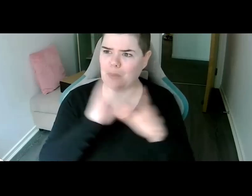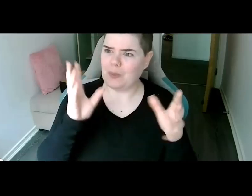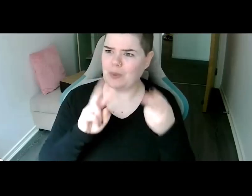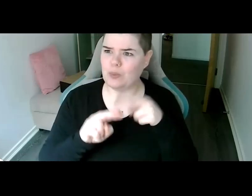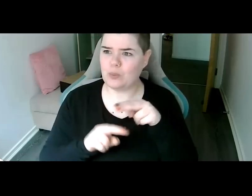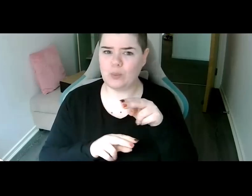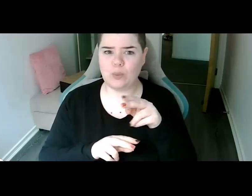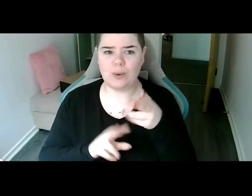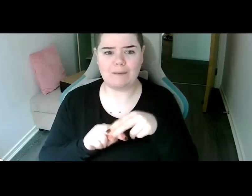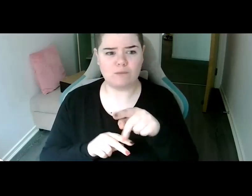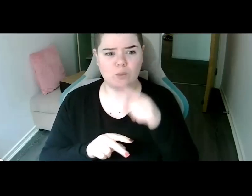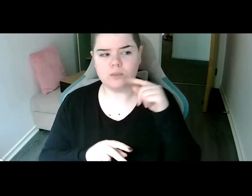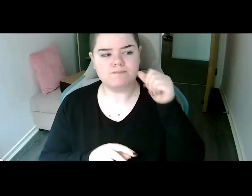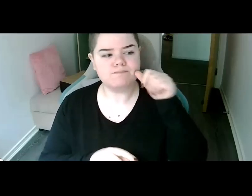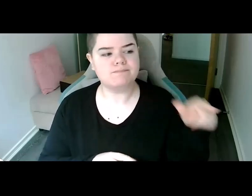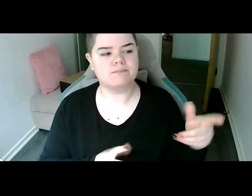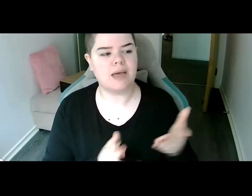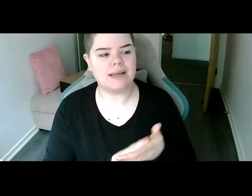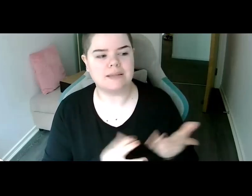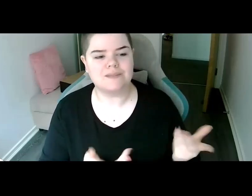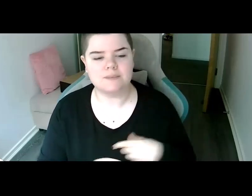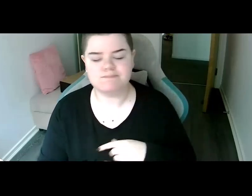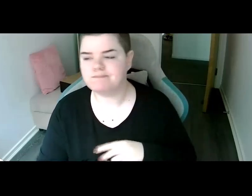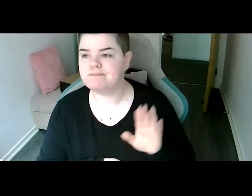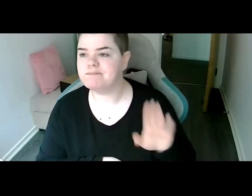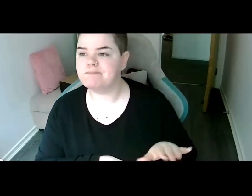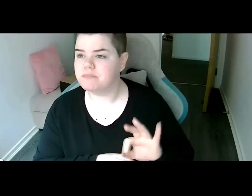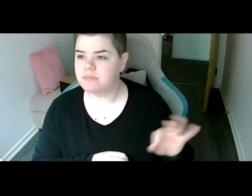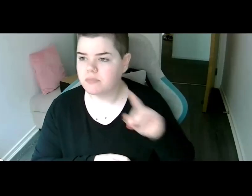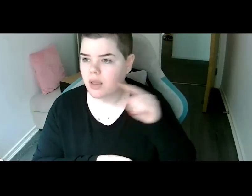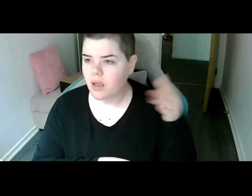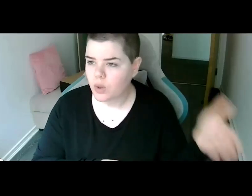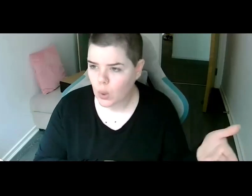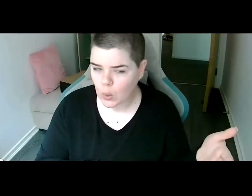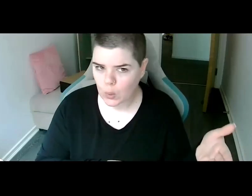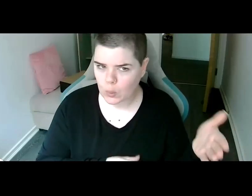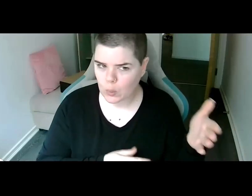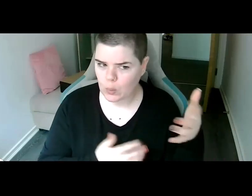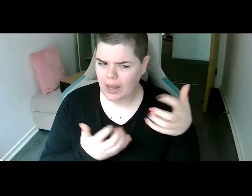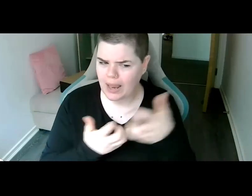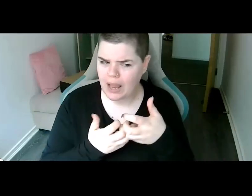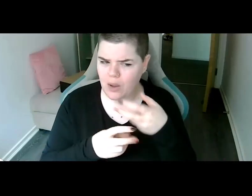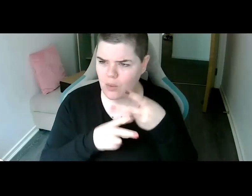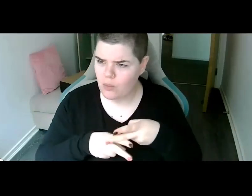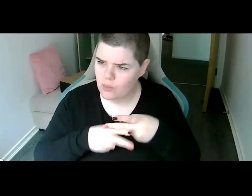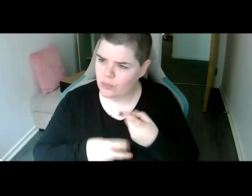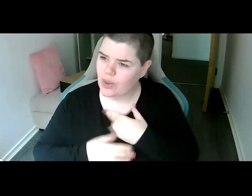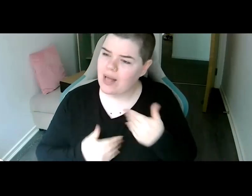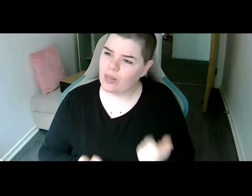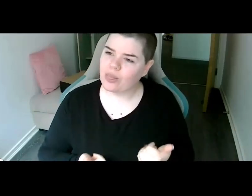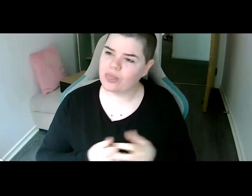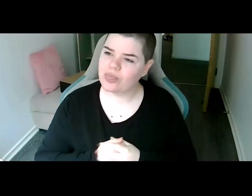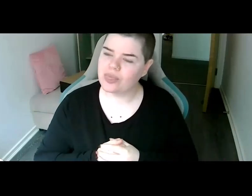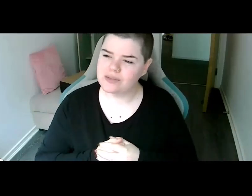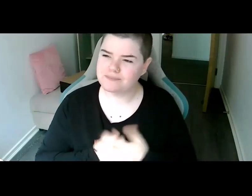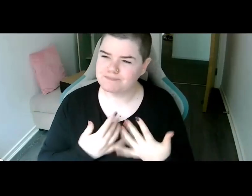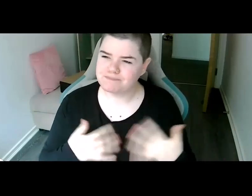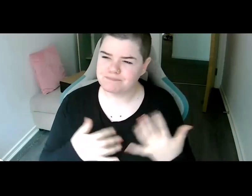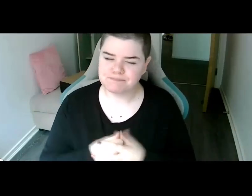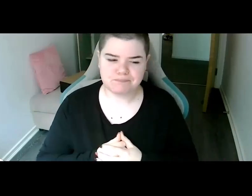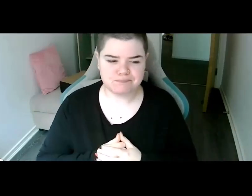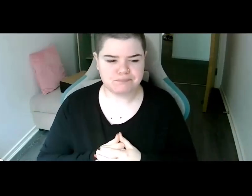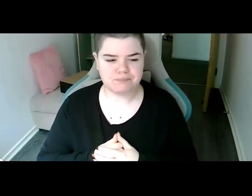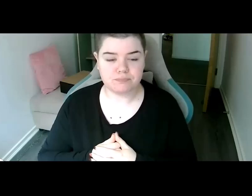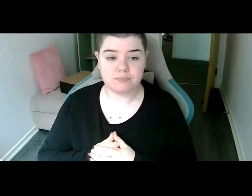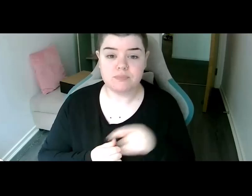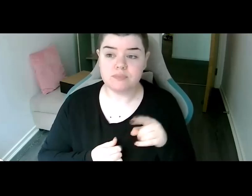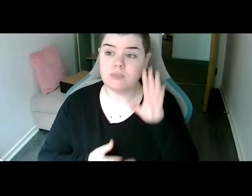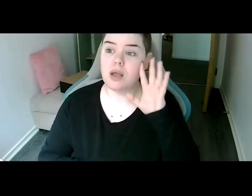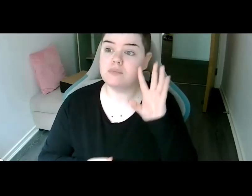it's so important that we look after our health and if there's something that we can't access, then how can we look after our health?